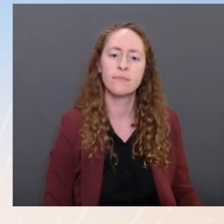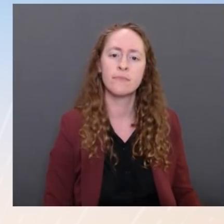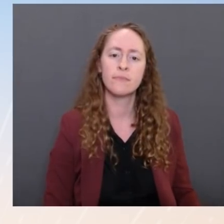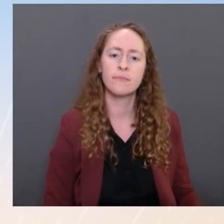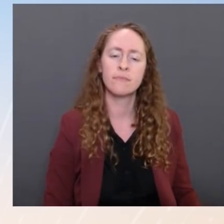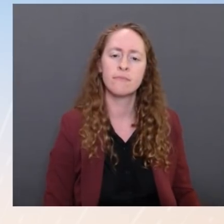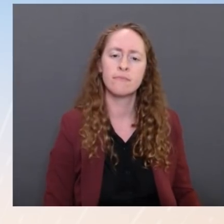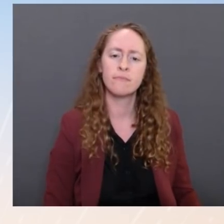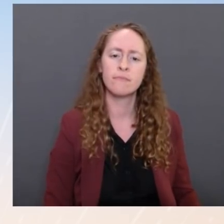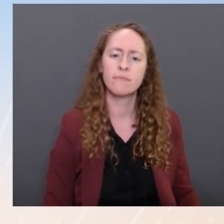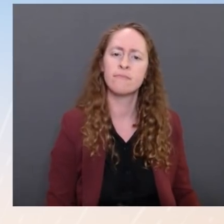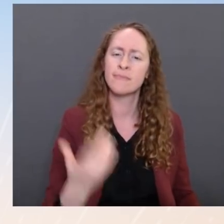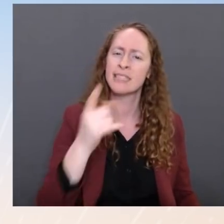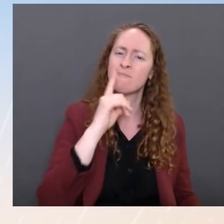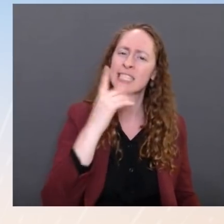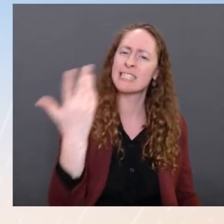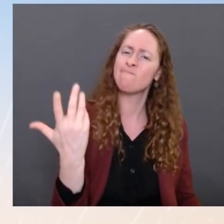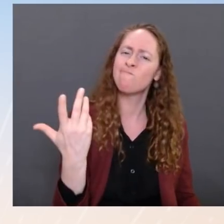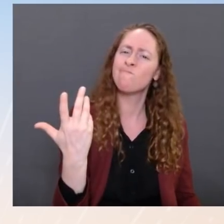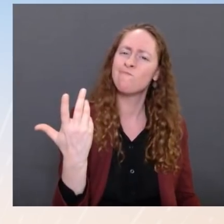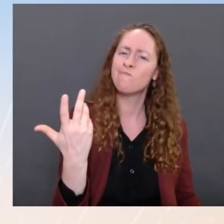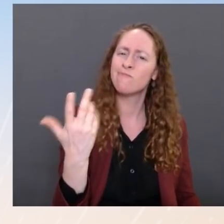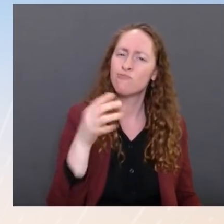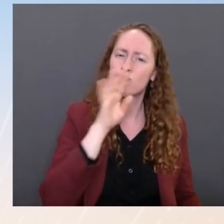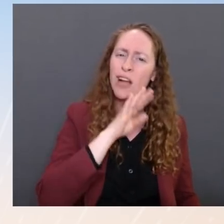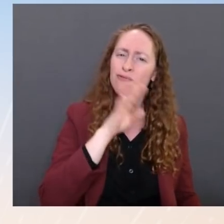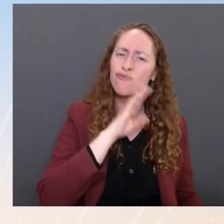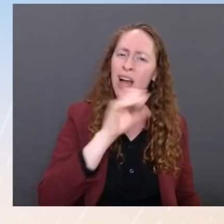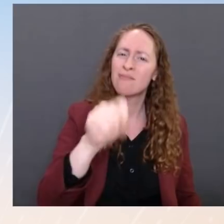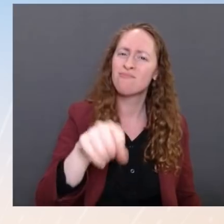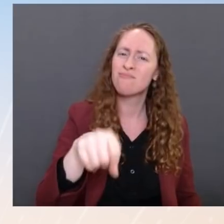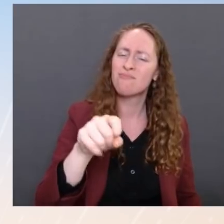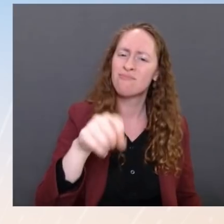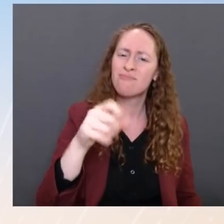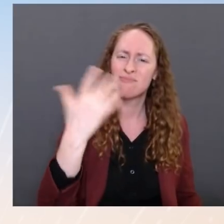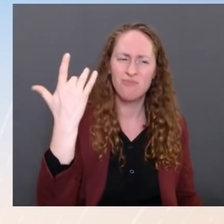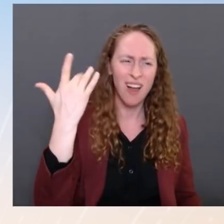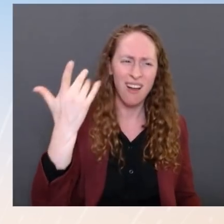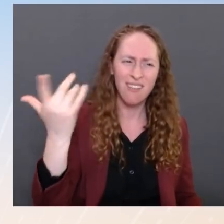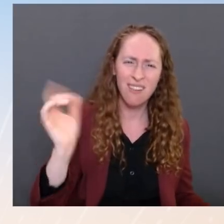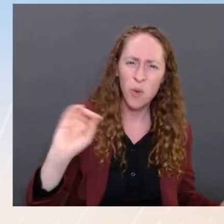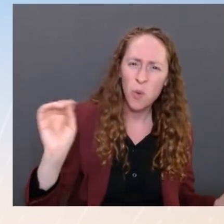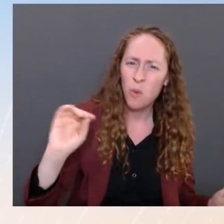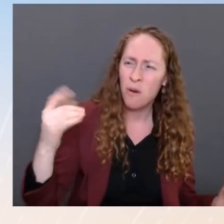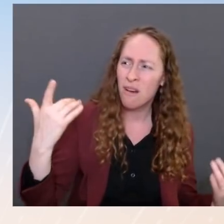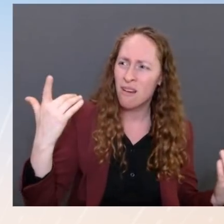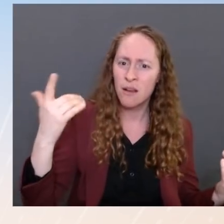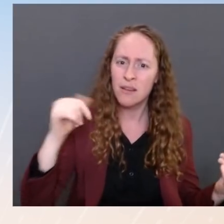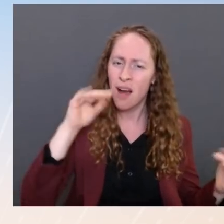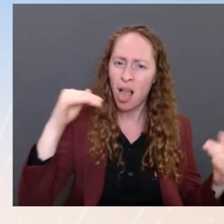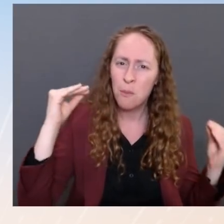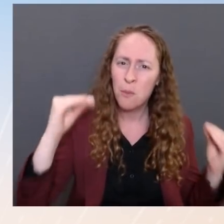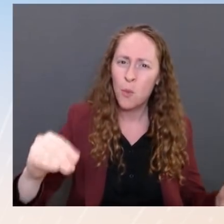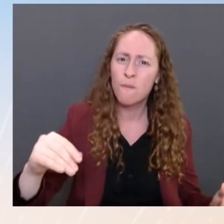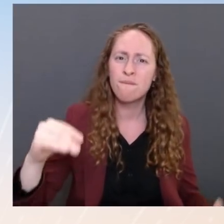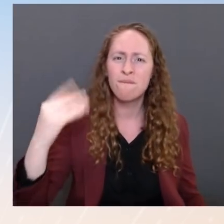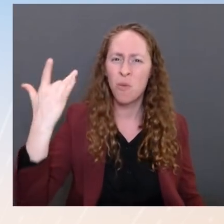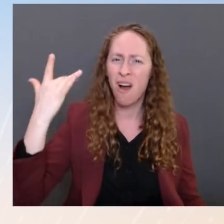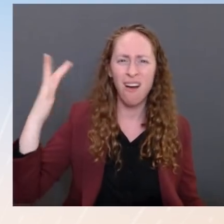that that may have prompted this action by the President. Ms. Psaki: Well, I would say that, certainly, the protection of the privacy of American citizens